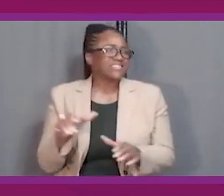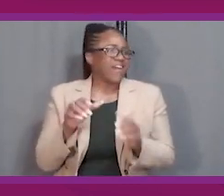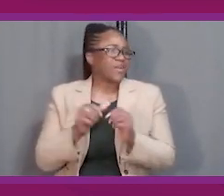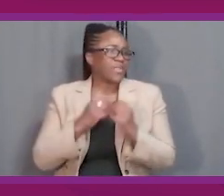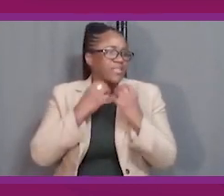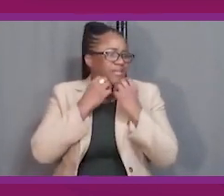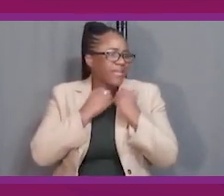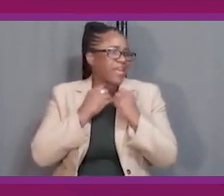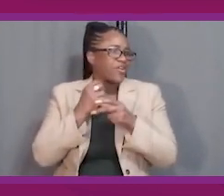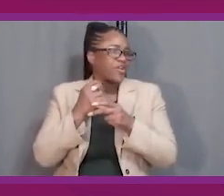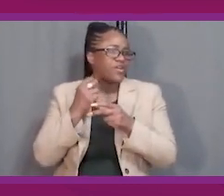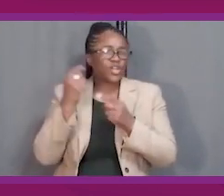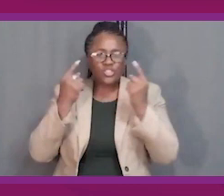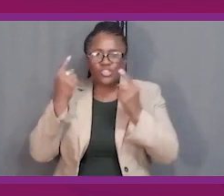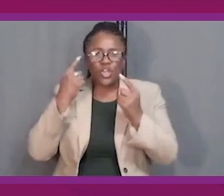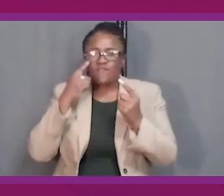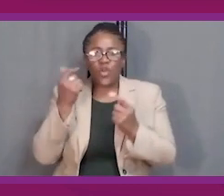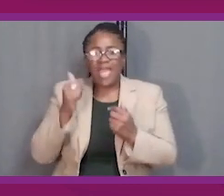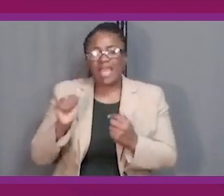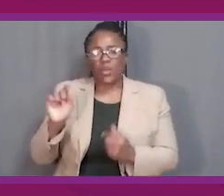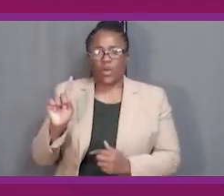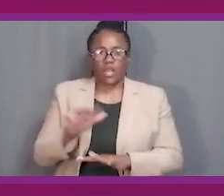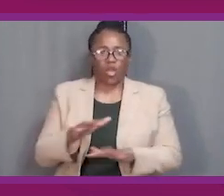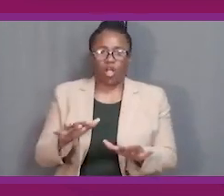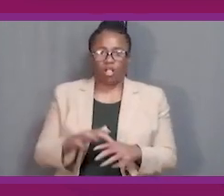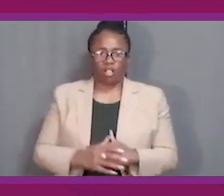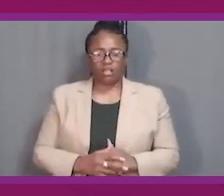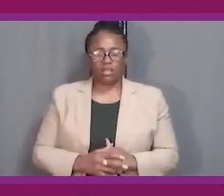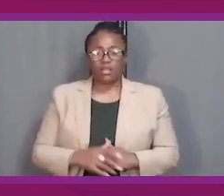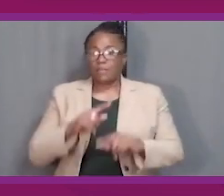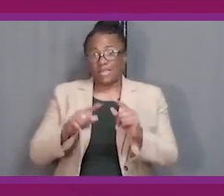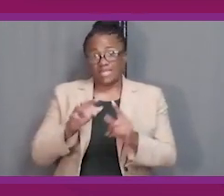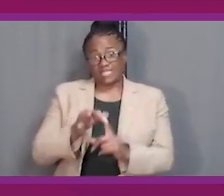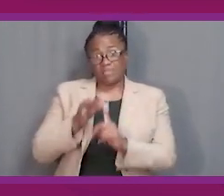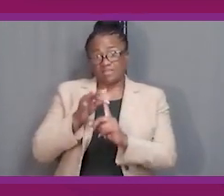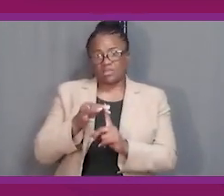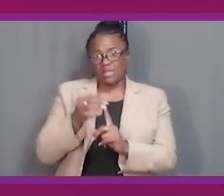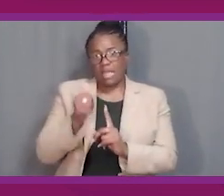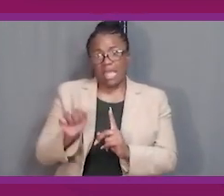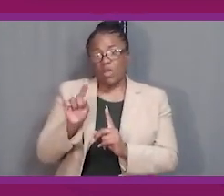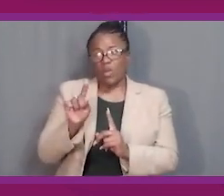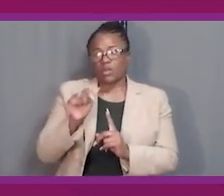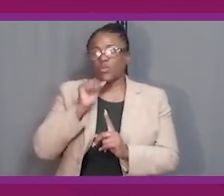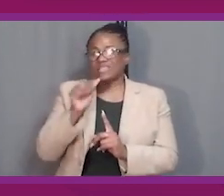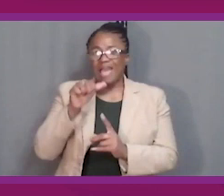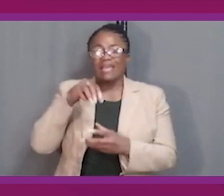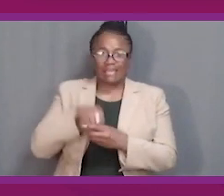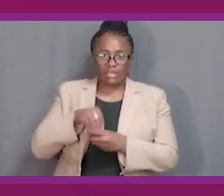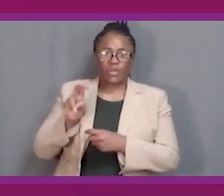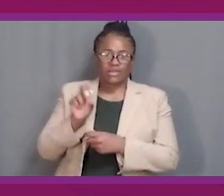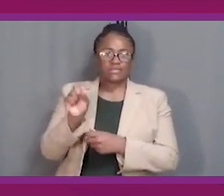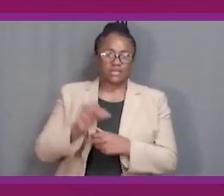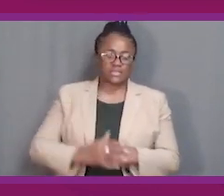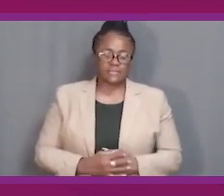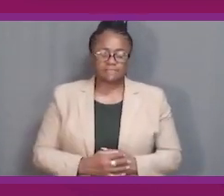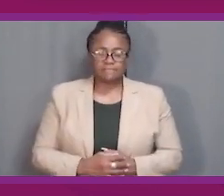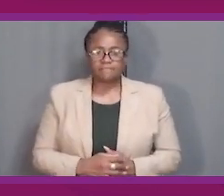anyone outside of the borders of the US. And so I think many international disability organizations,